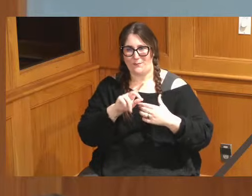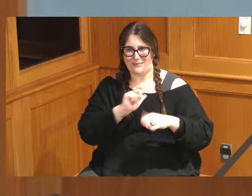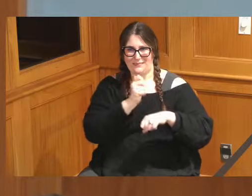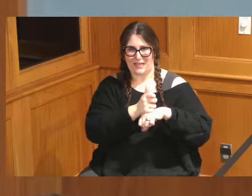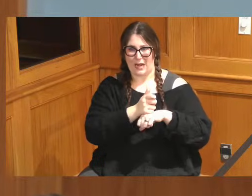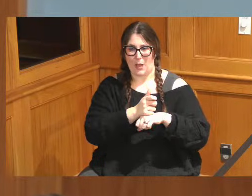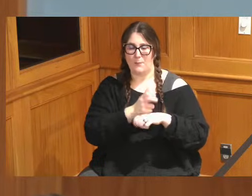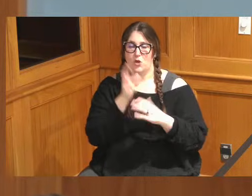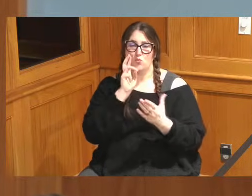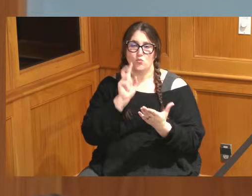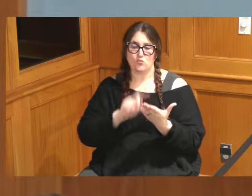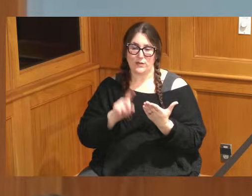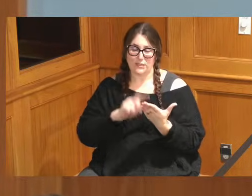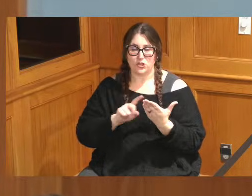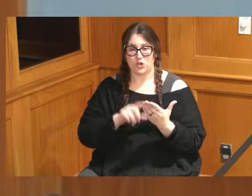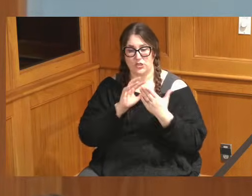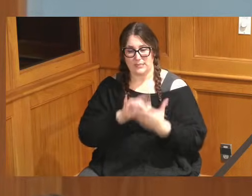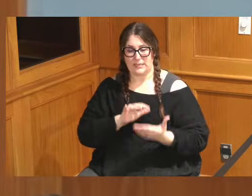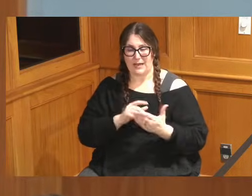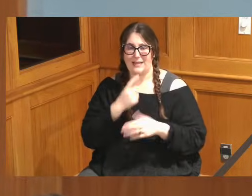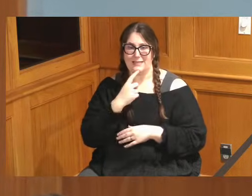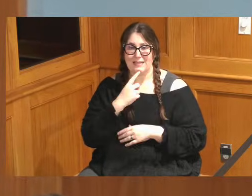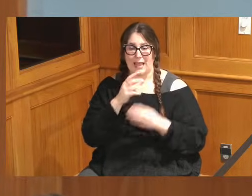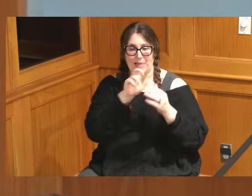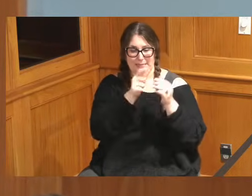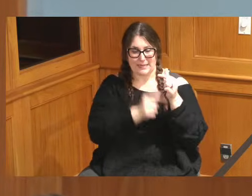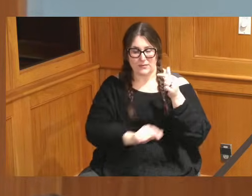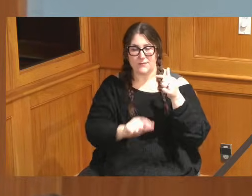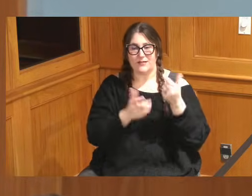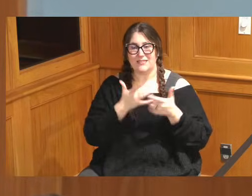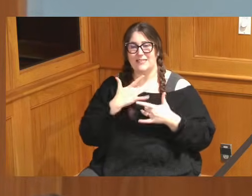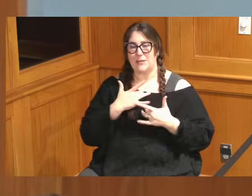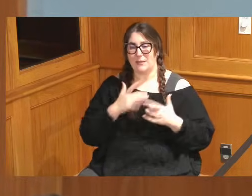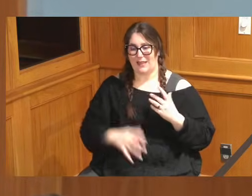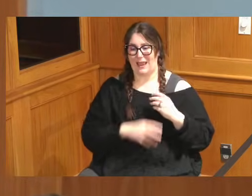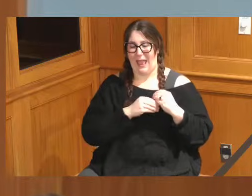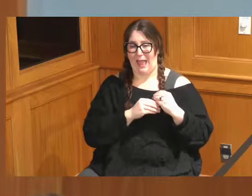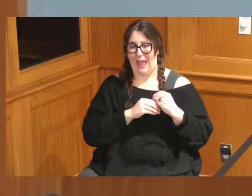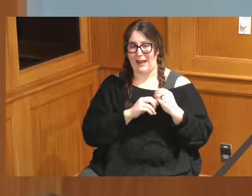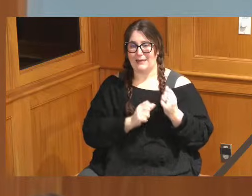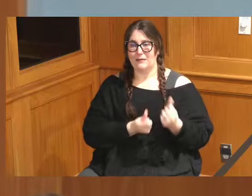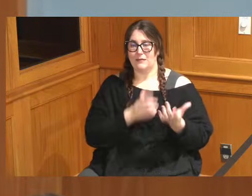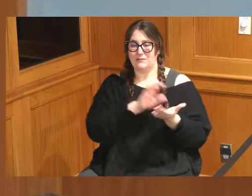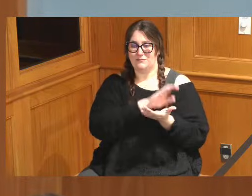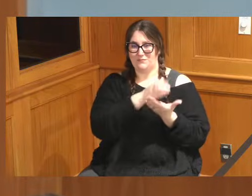went in said okay down spouts generally add this much gallons. If you if we go there first and it